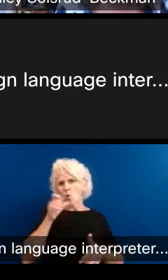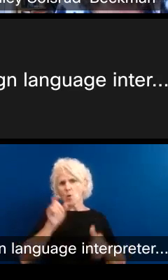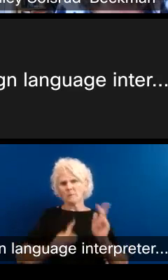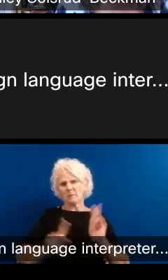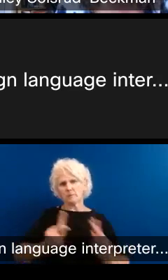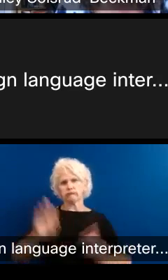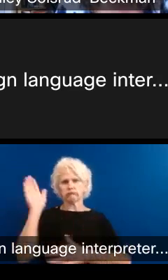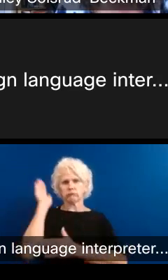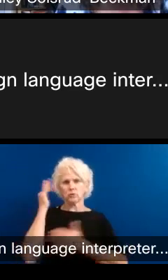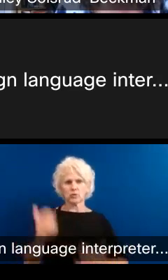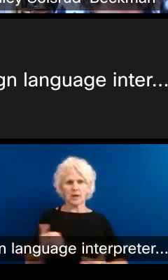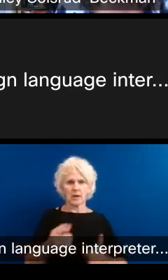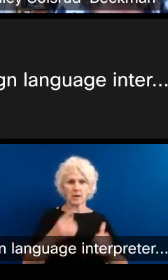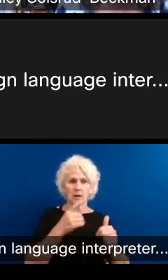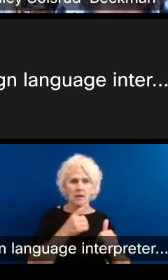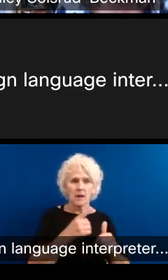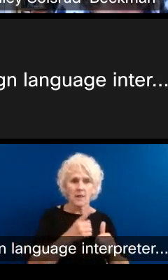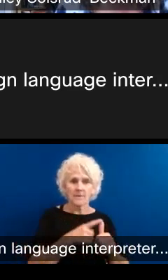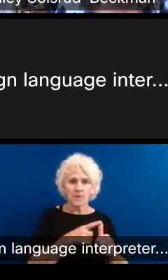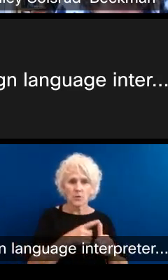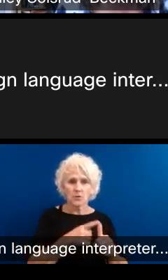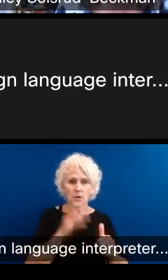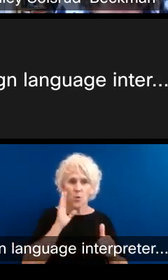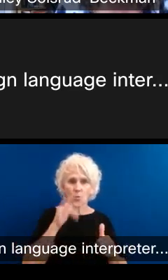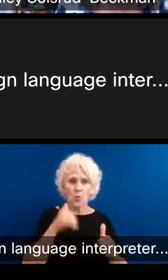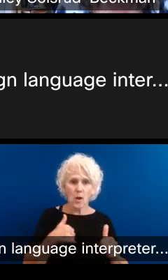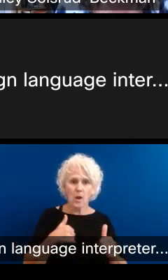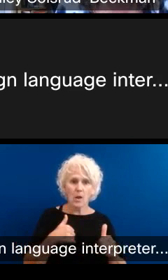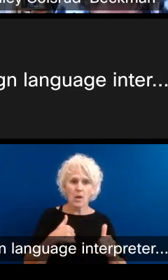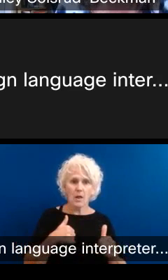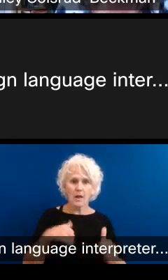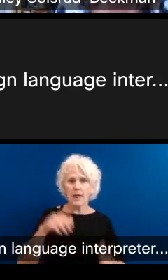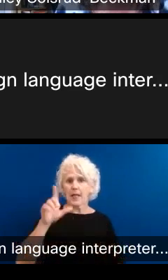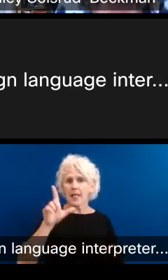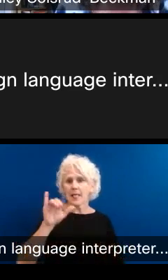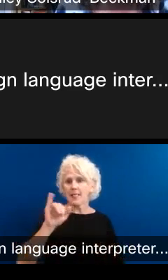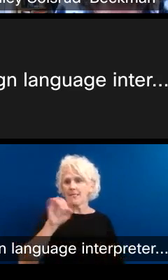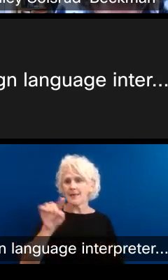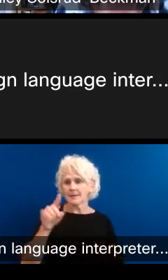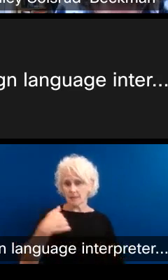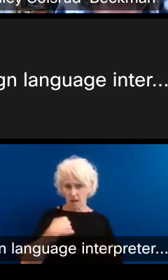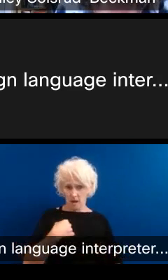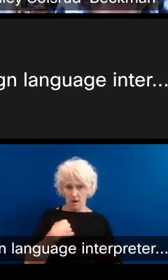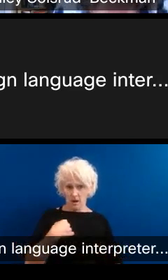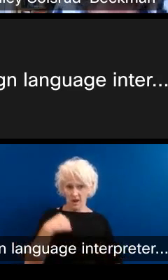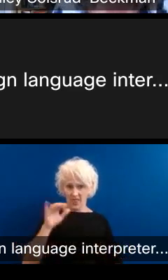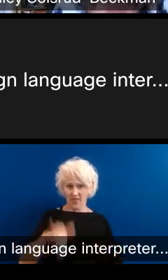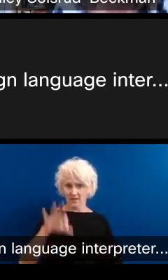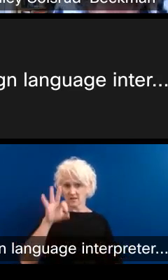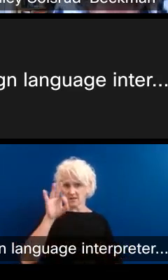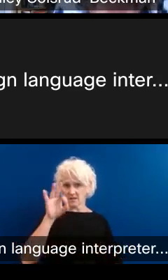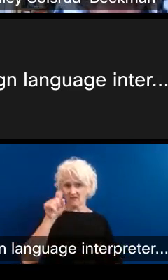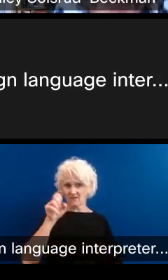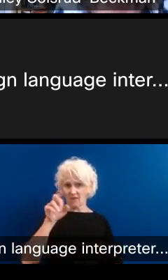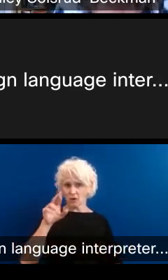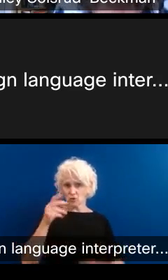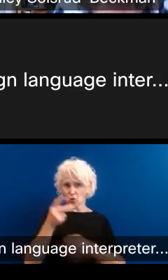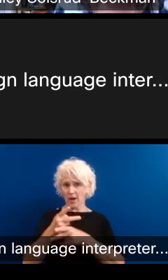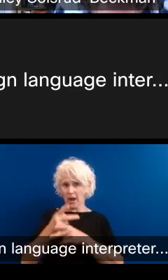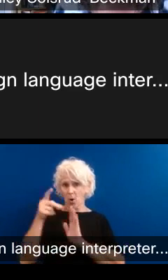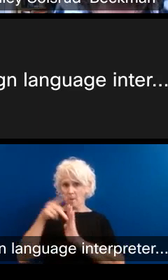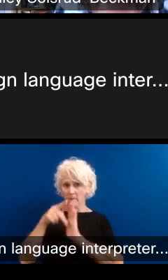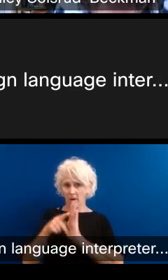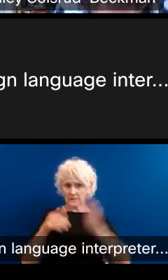first one that will get you to Liz and I. That is our foster care policy area. The second email